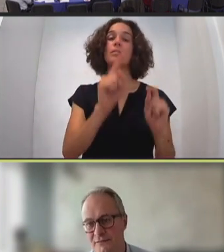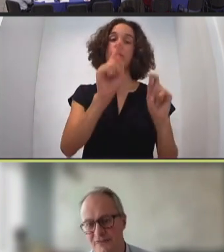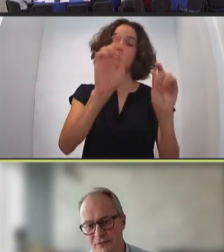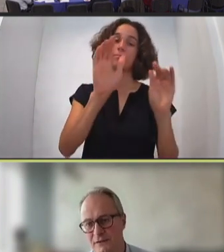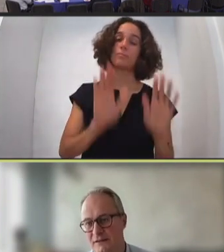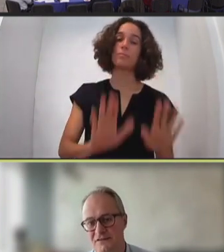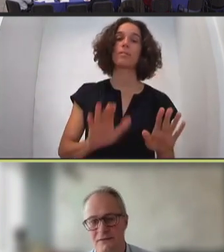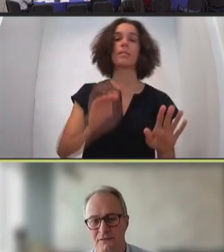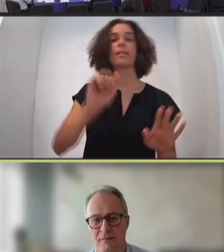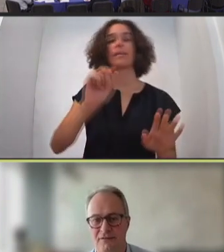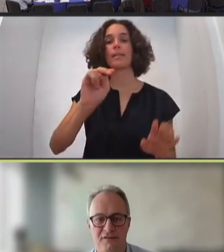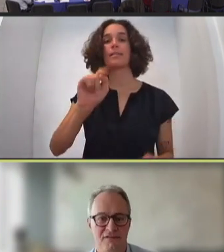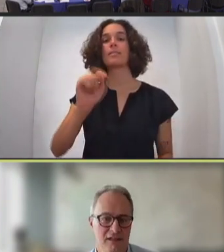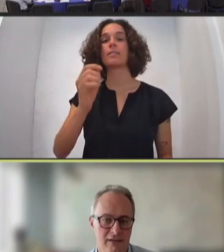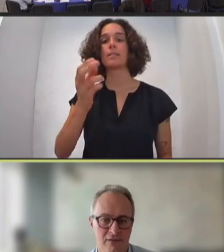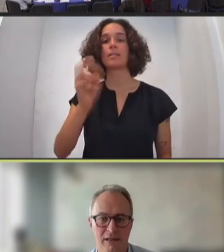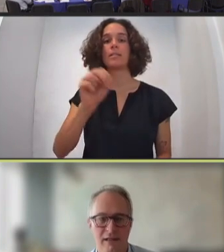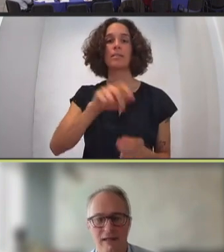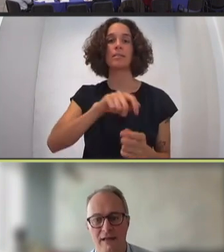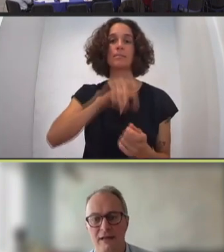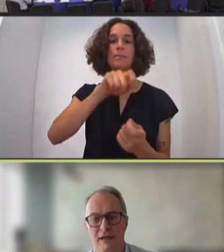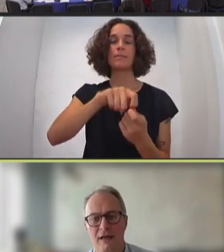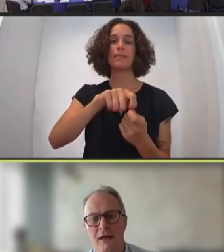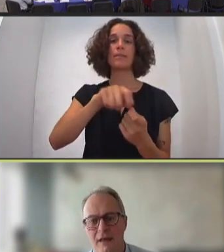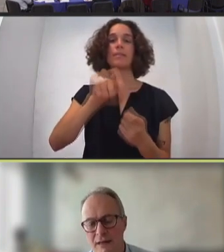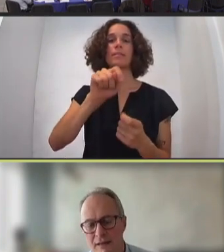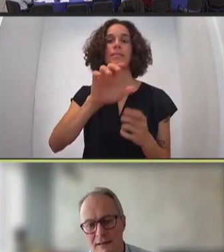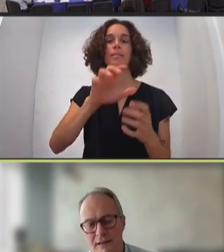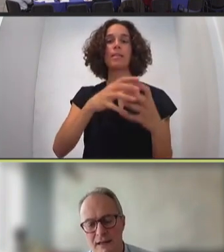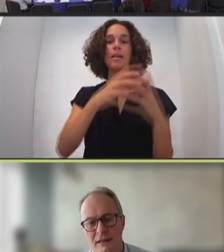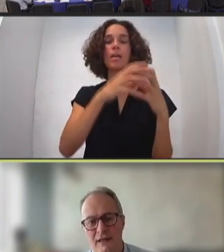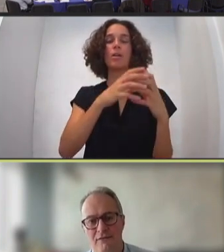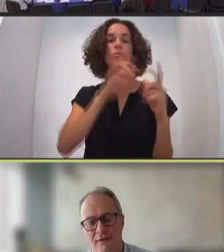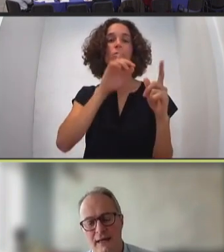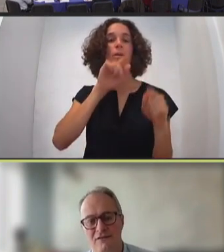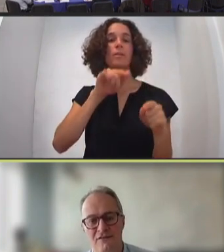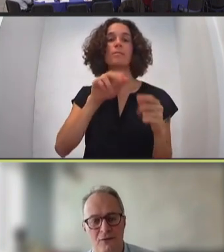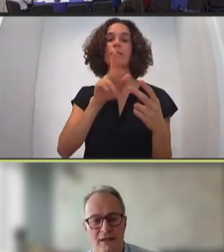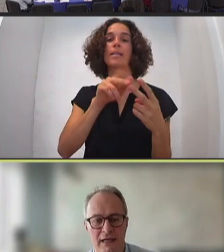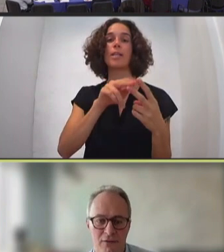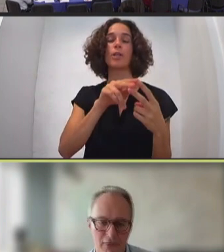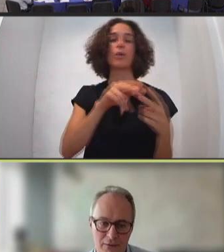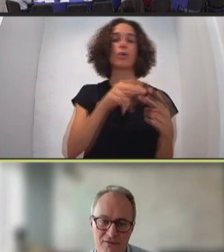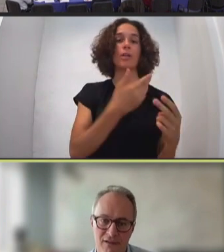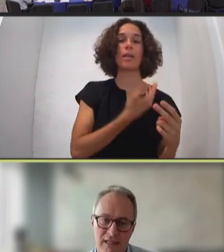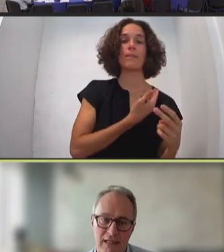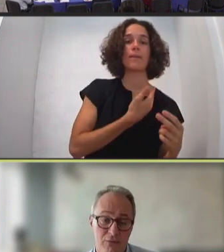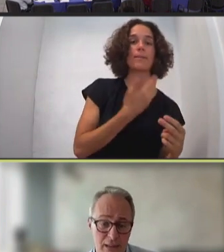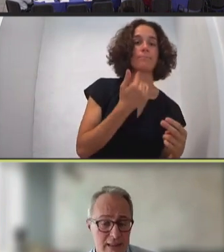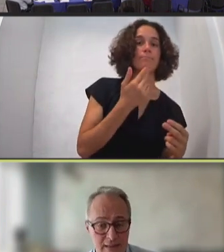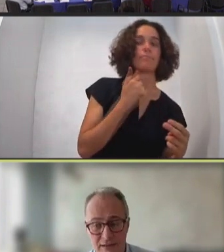specific T cell responses, either in the infants or in adults, really did